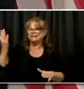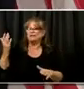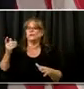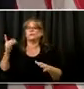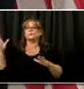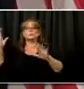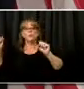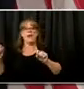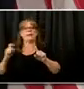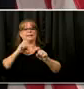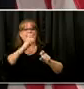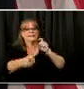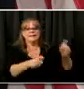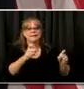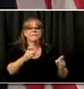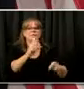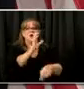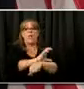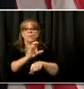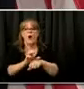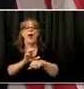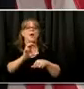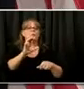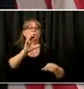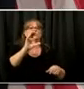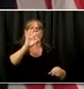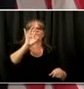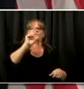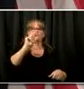starting in august livewell provided the opportunity for its customers to round up their